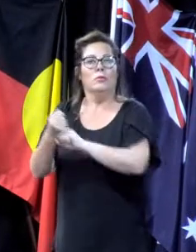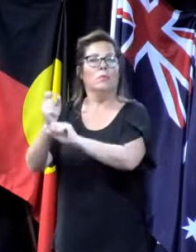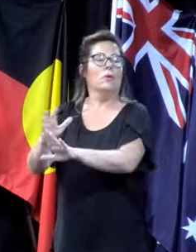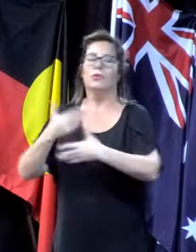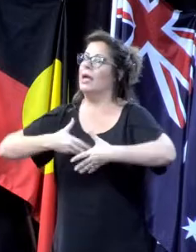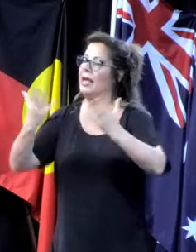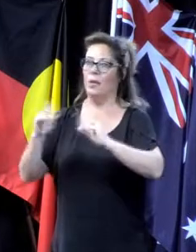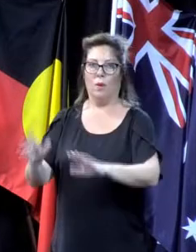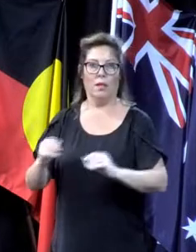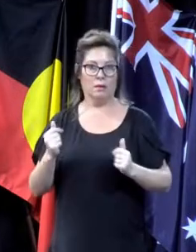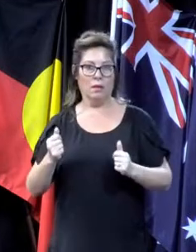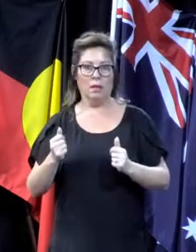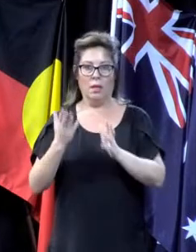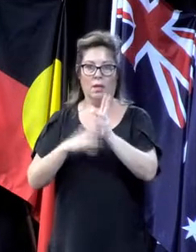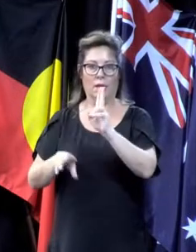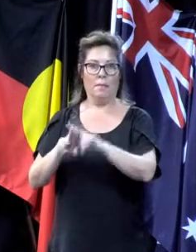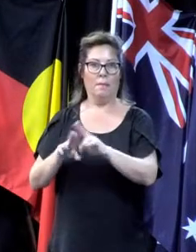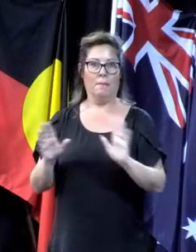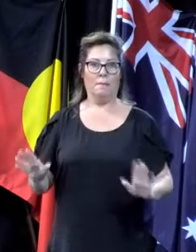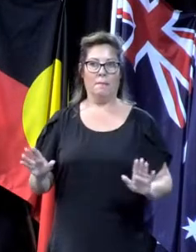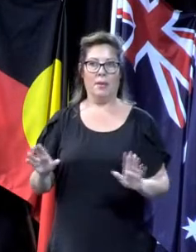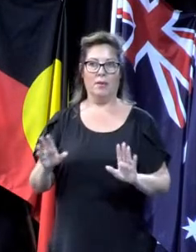And they really say, "Look, we know. We're fine."